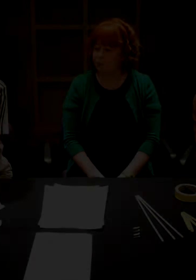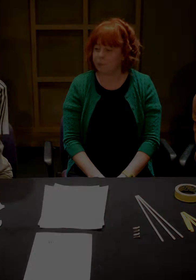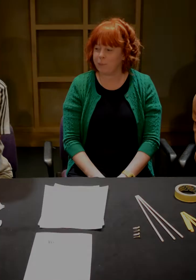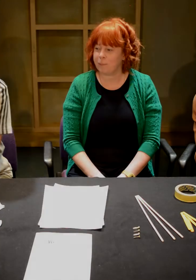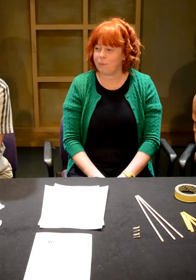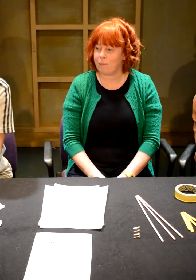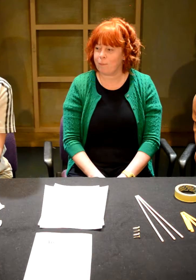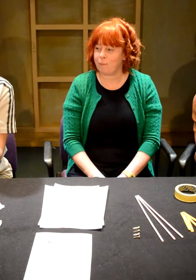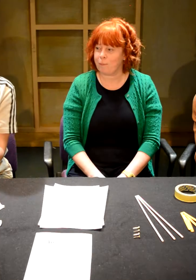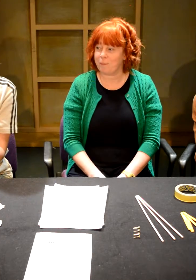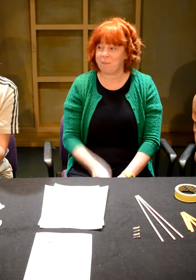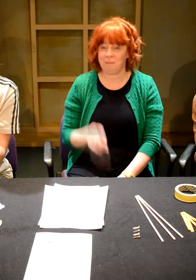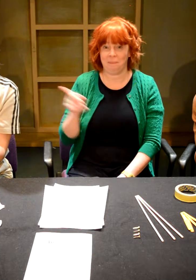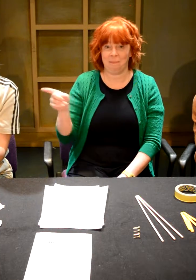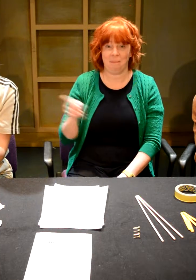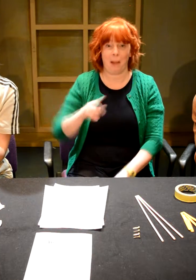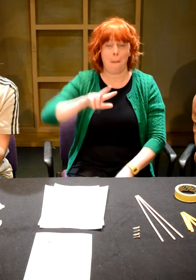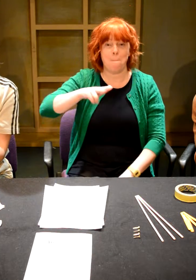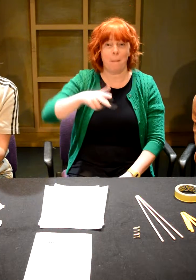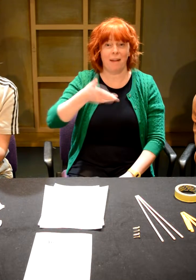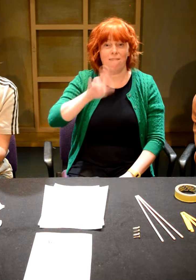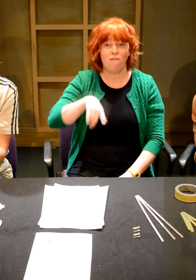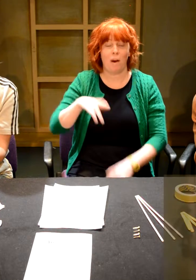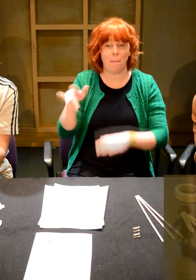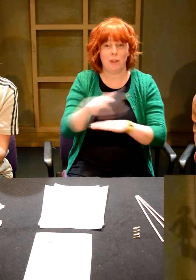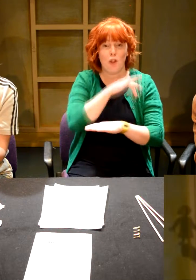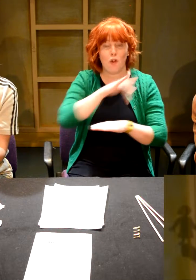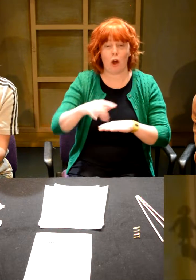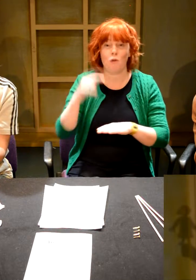[Jess] So this is the puppet that we actually used in The Red Tree performance.